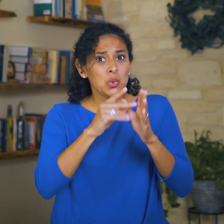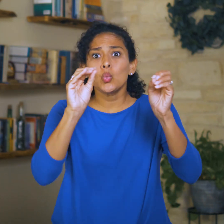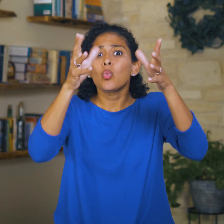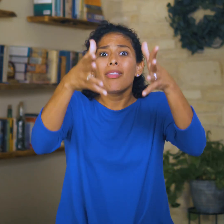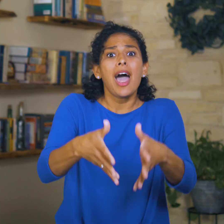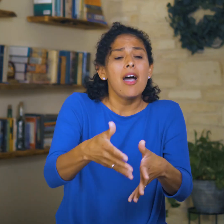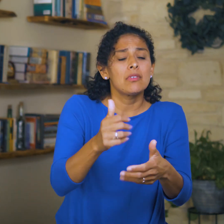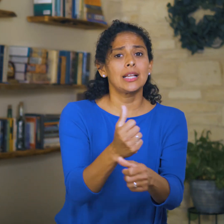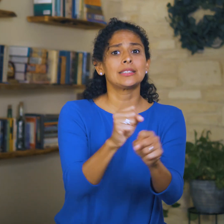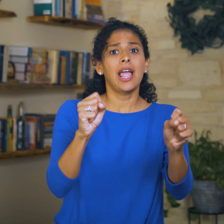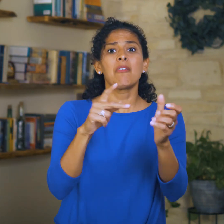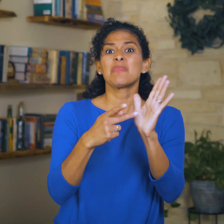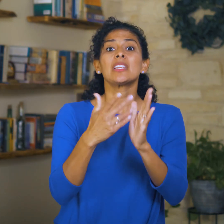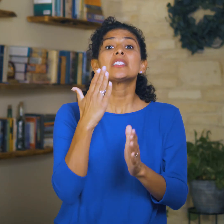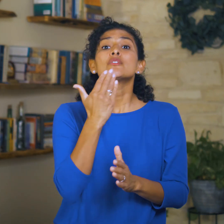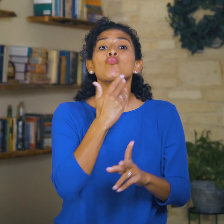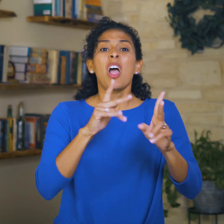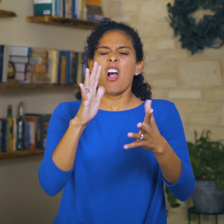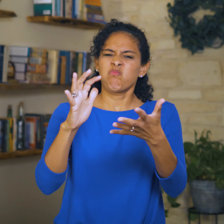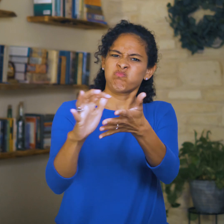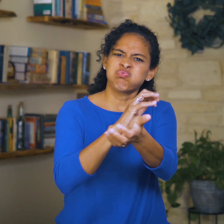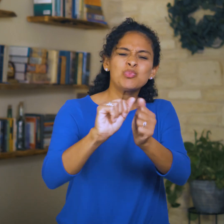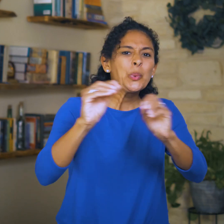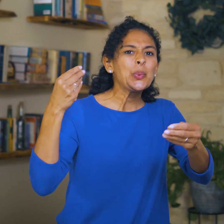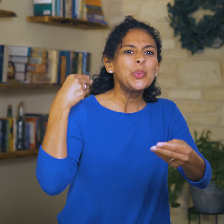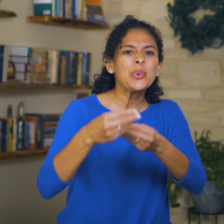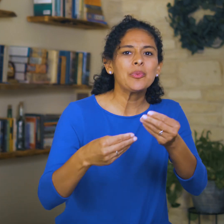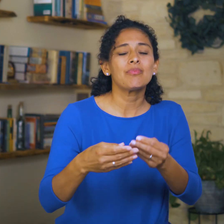that there won’t be anyone marked for saving and Israel will be wiped out forever.